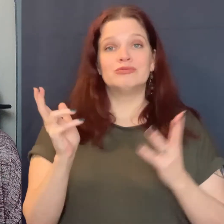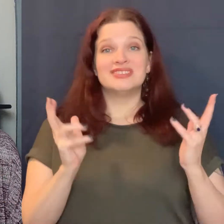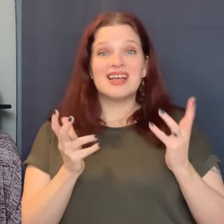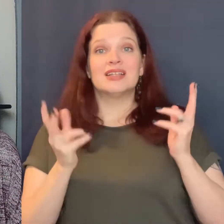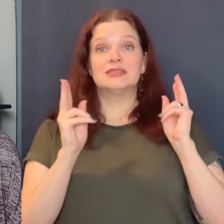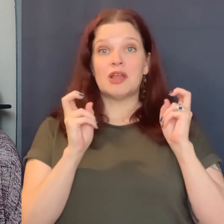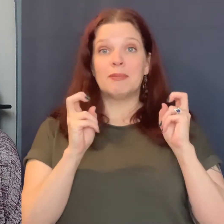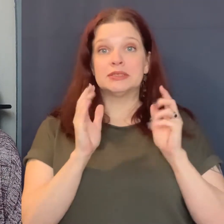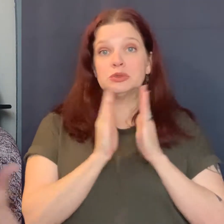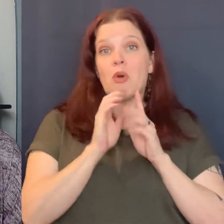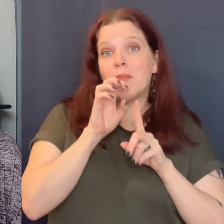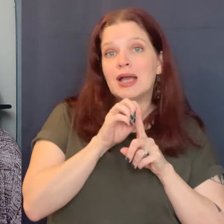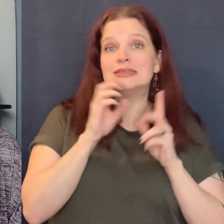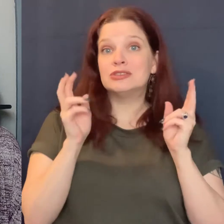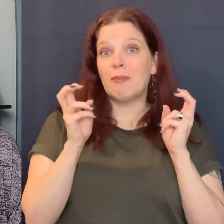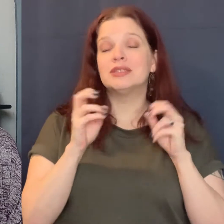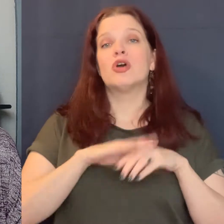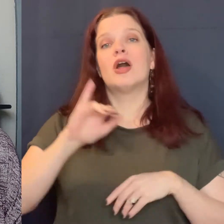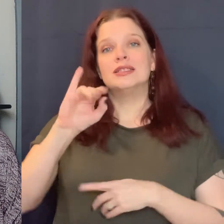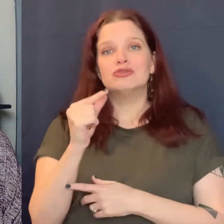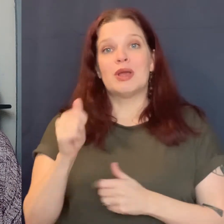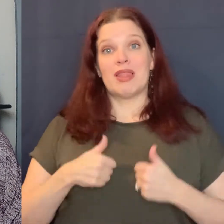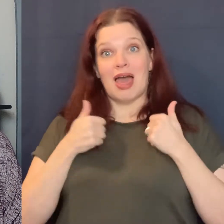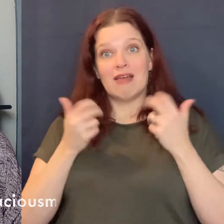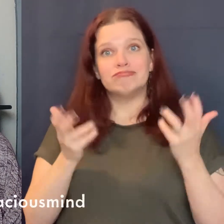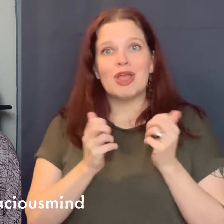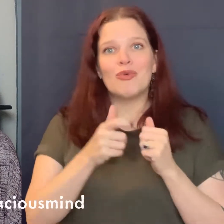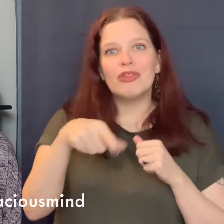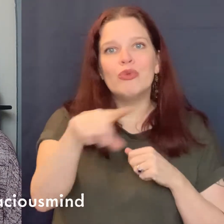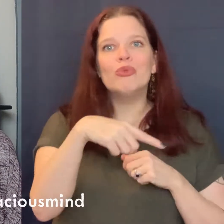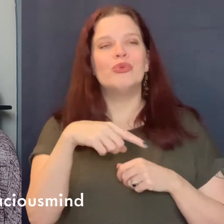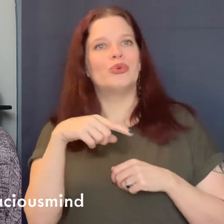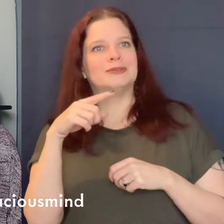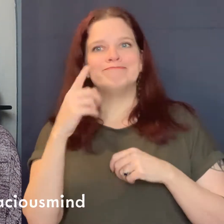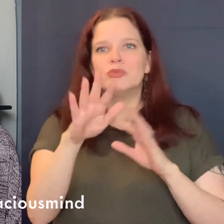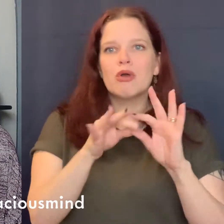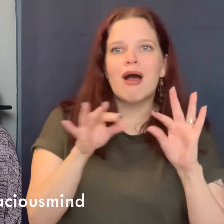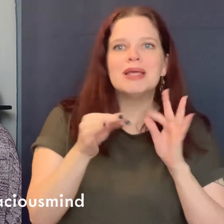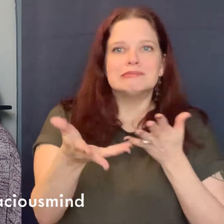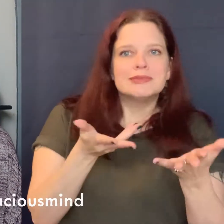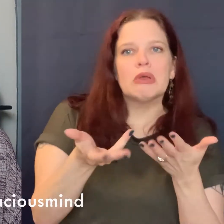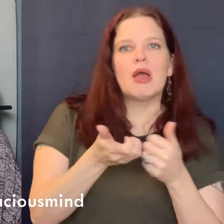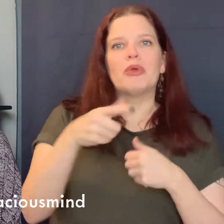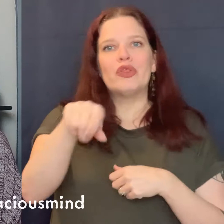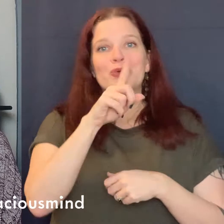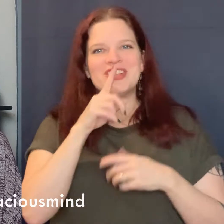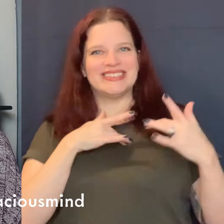this same topic on Instagram live with you, and we get to hear your comments and interact with you, which is always really exciting.